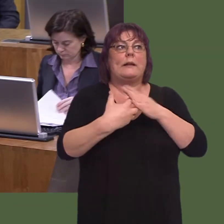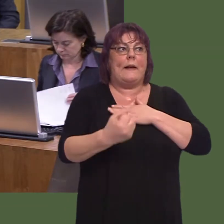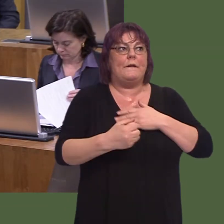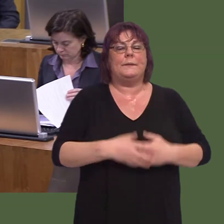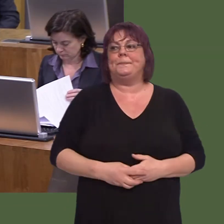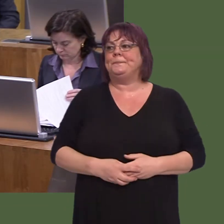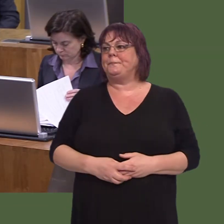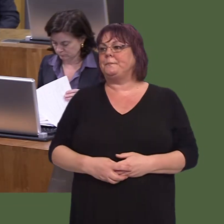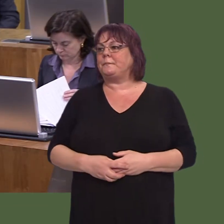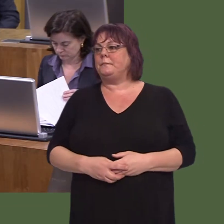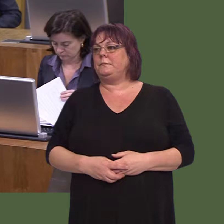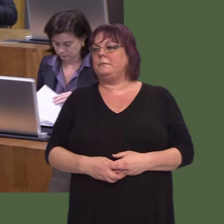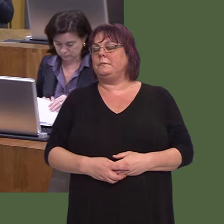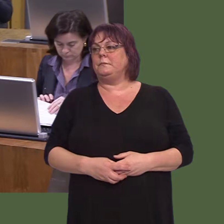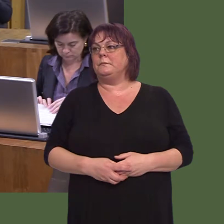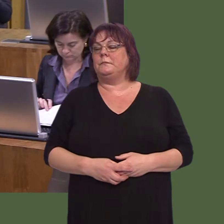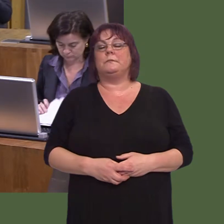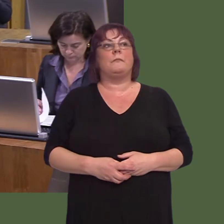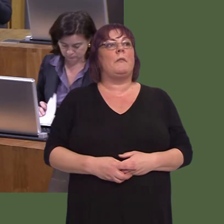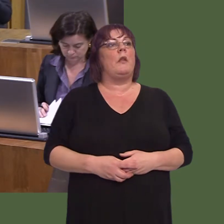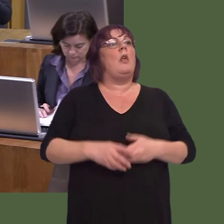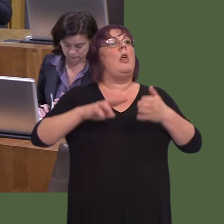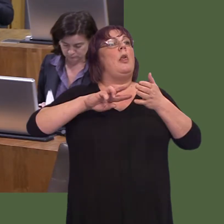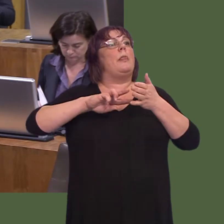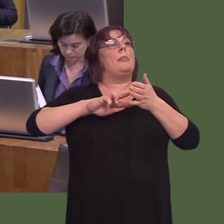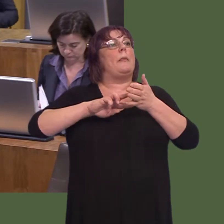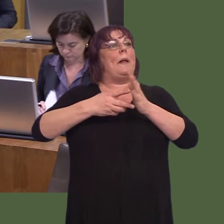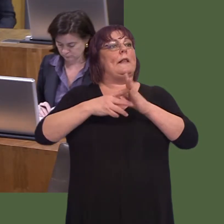The current contract with Shropdoc does end, I understand, in the spring, so there is an